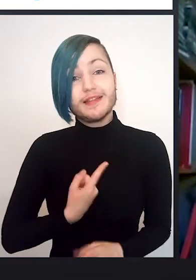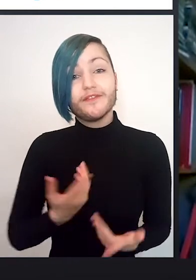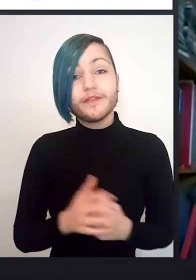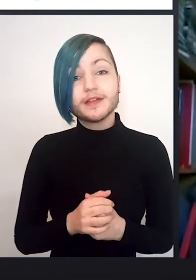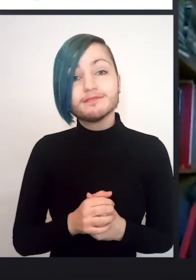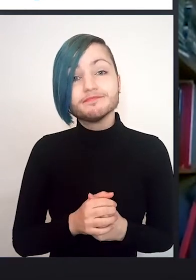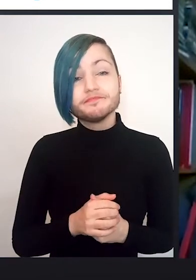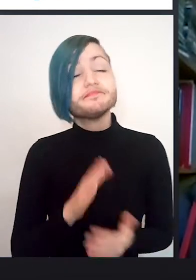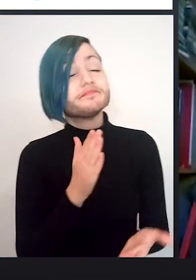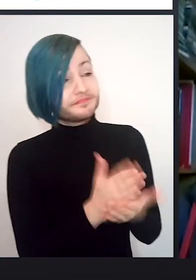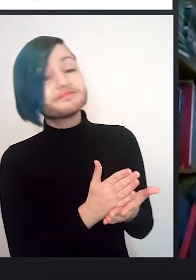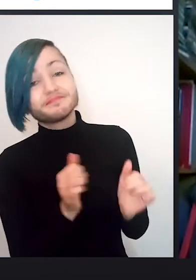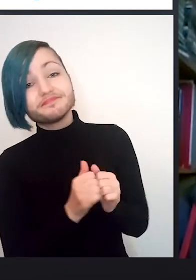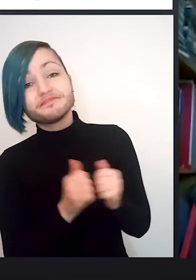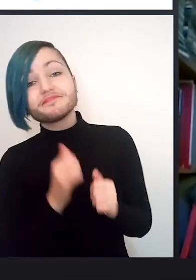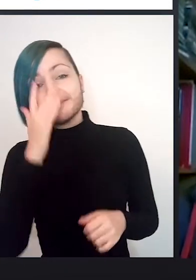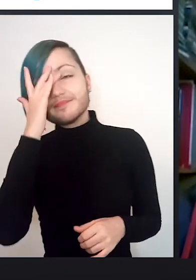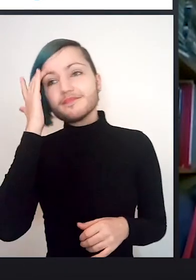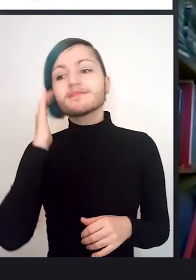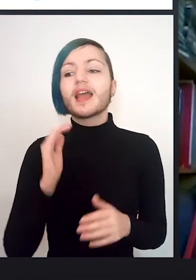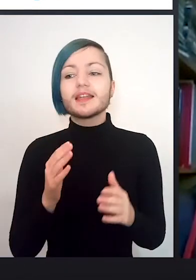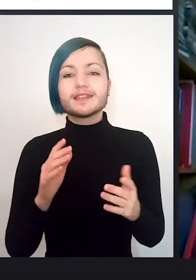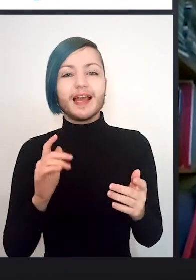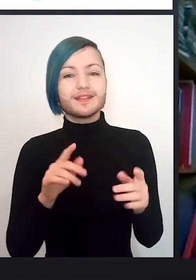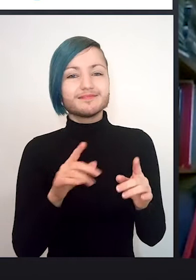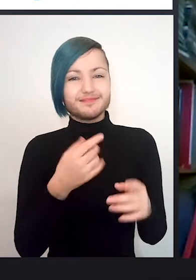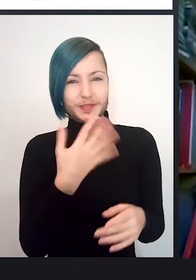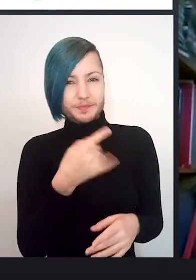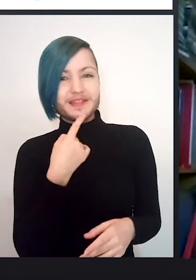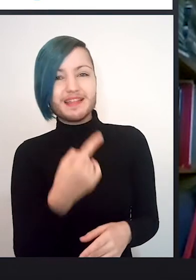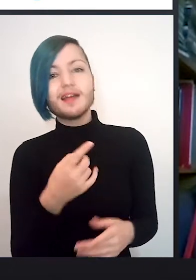Yeah, absolutely and like you said, it's about moving from a very medicalised experience,